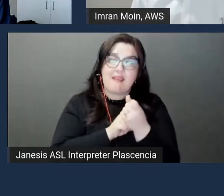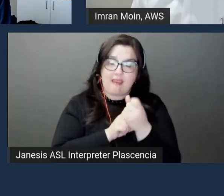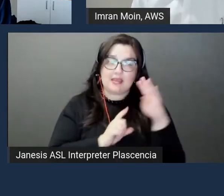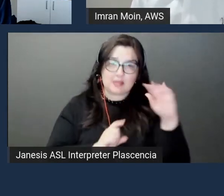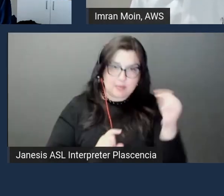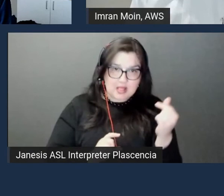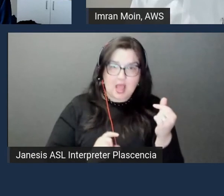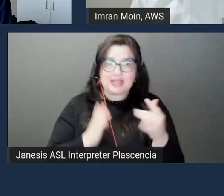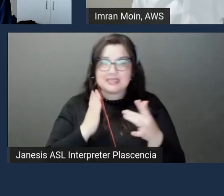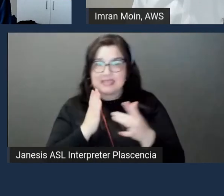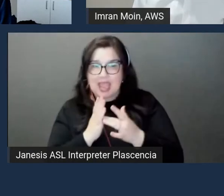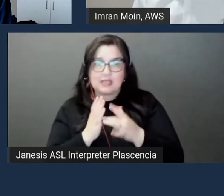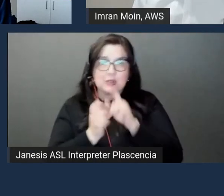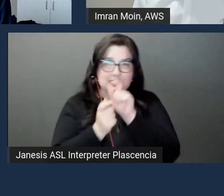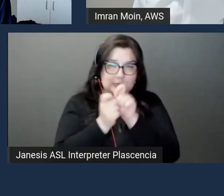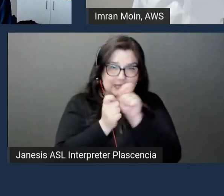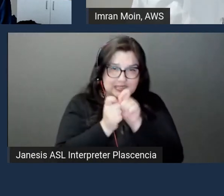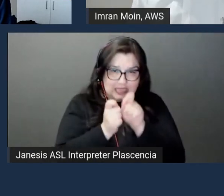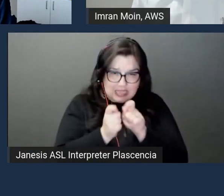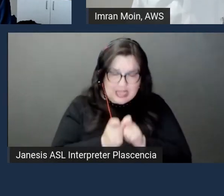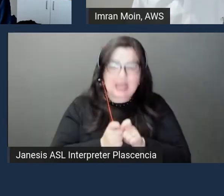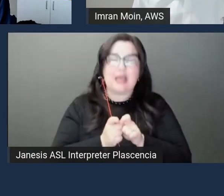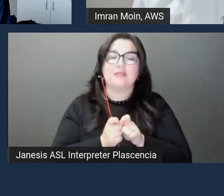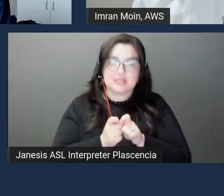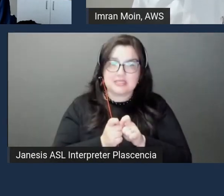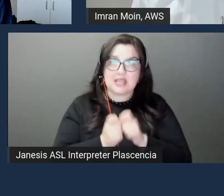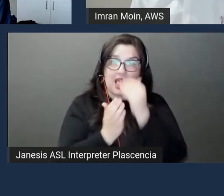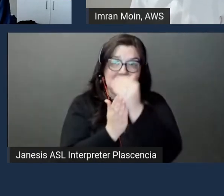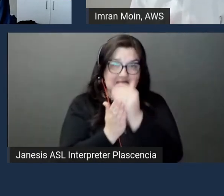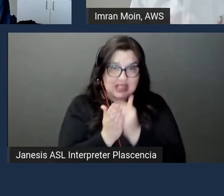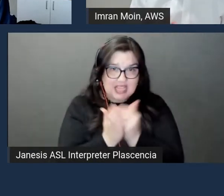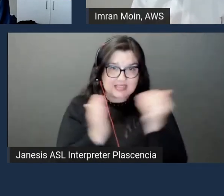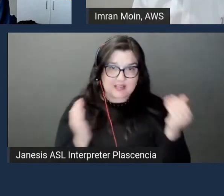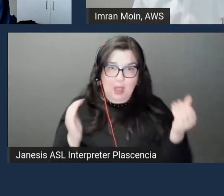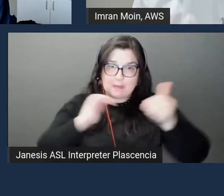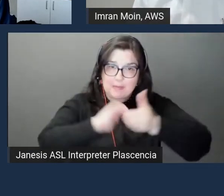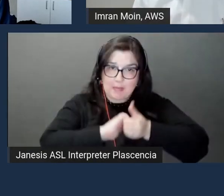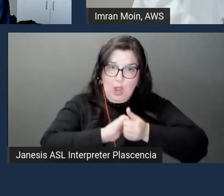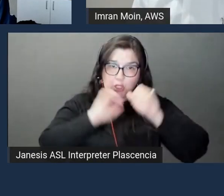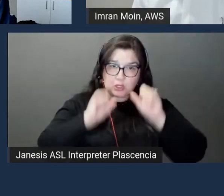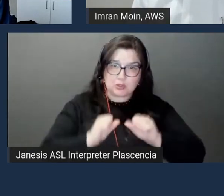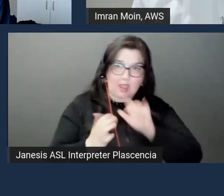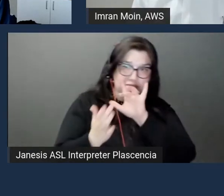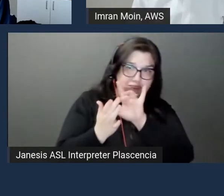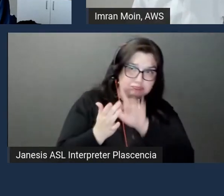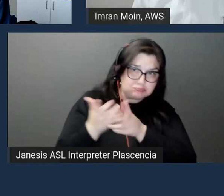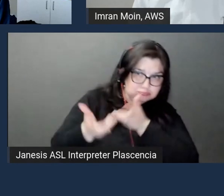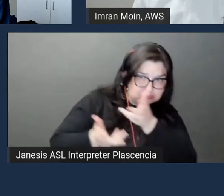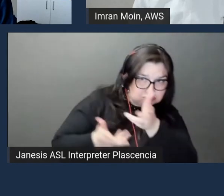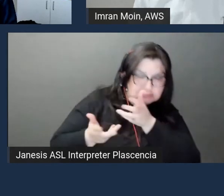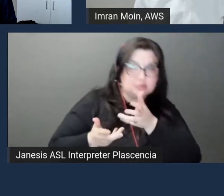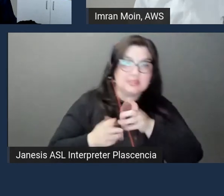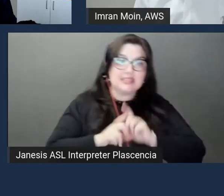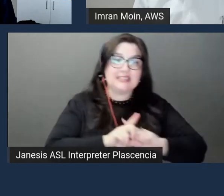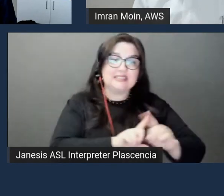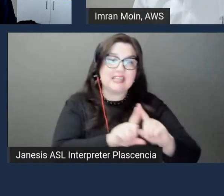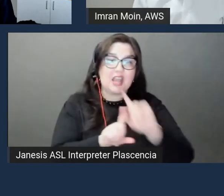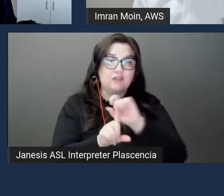You can see the list of partners that you can engage with for very different use cases. You can see who are some